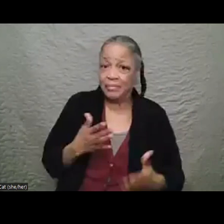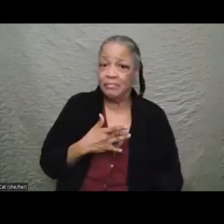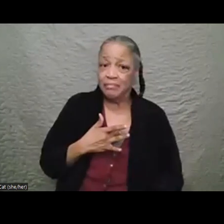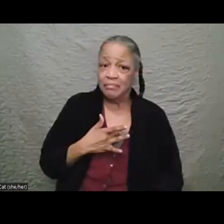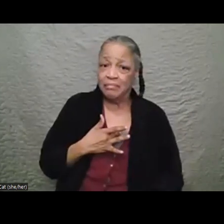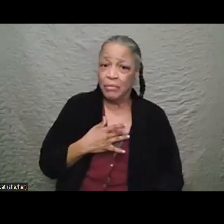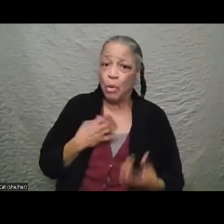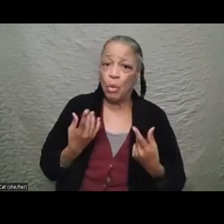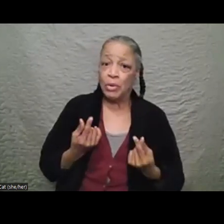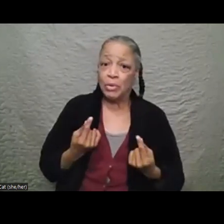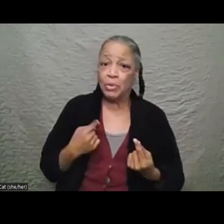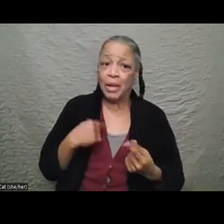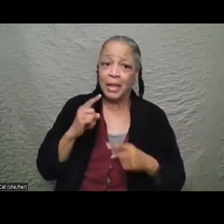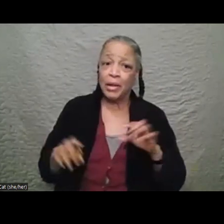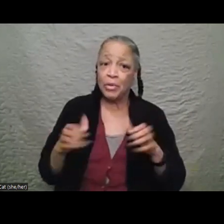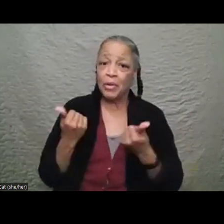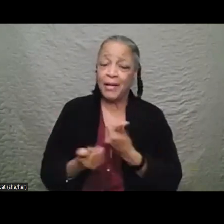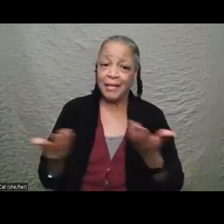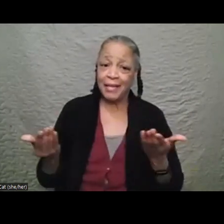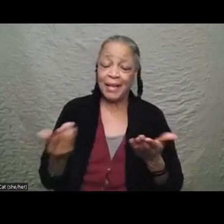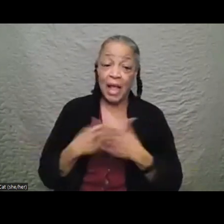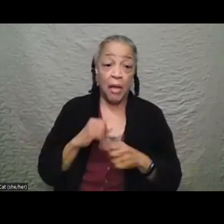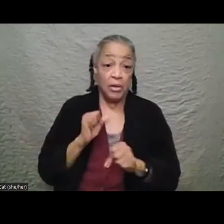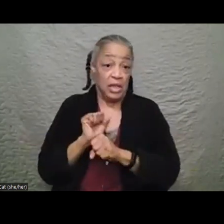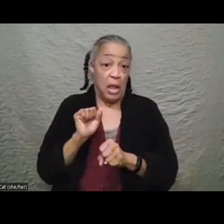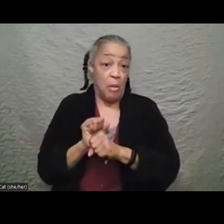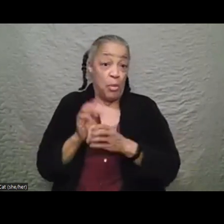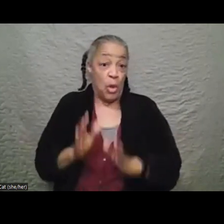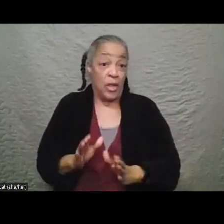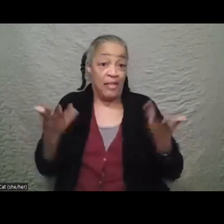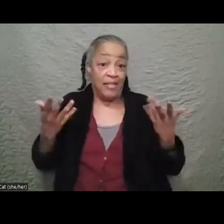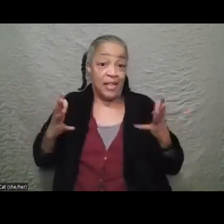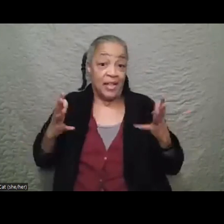I cannot do anything, I was just an employee.